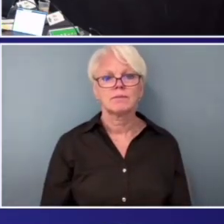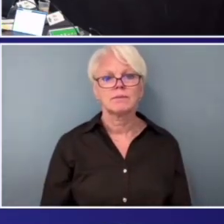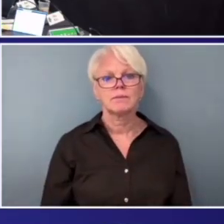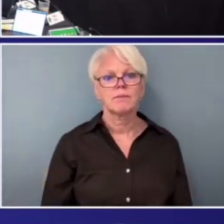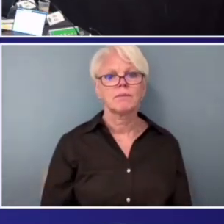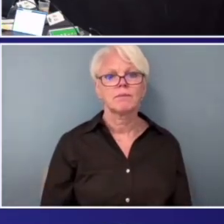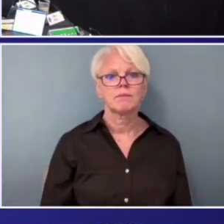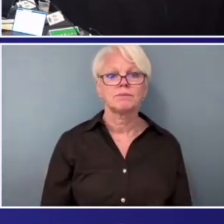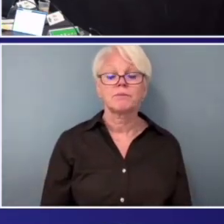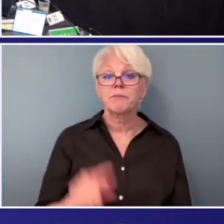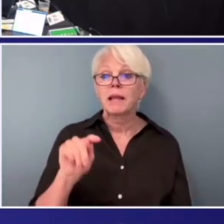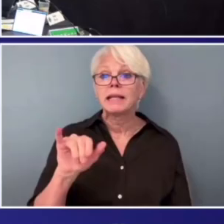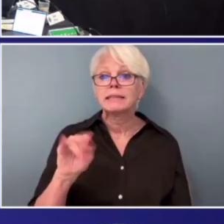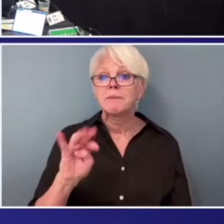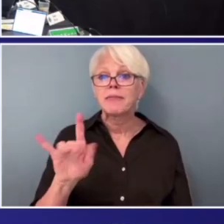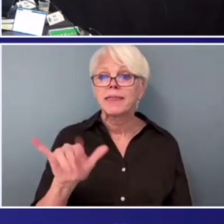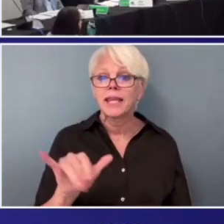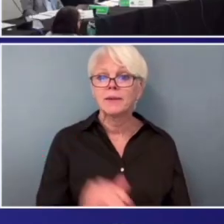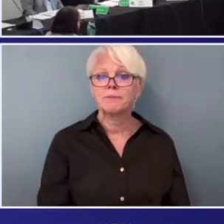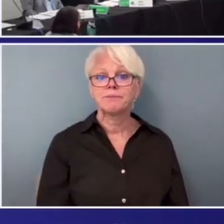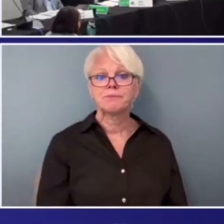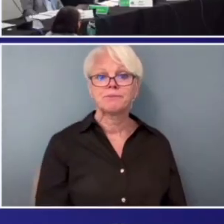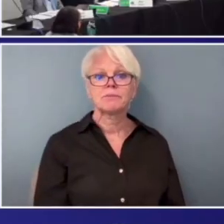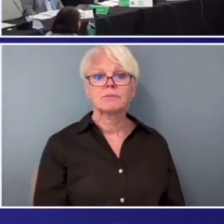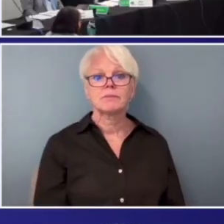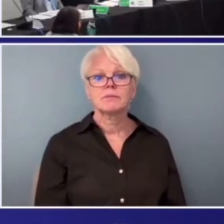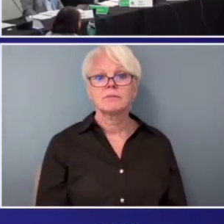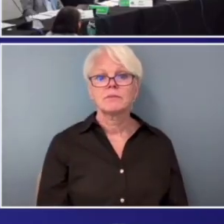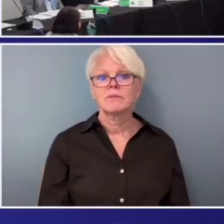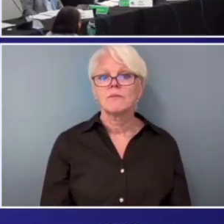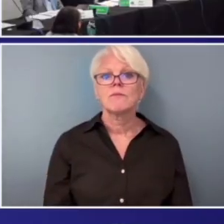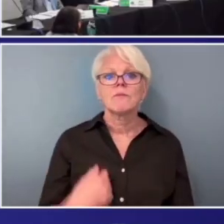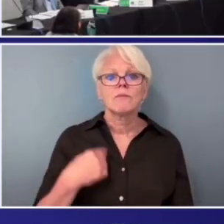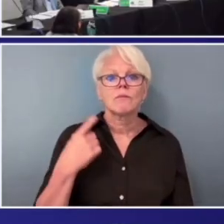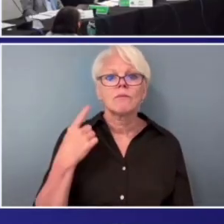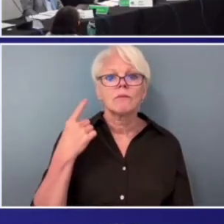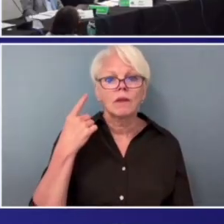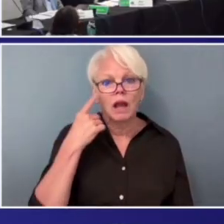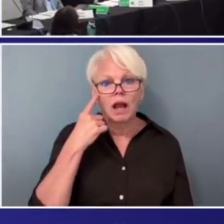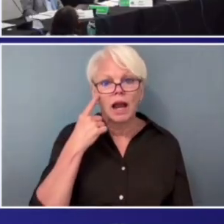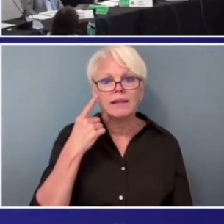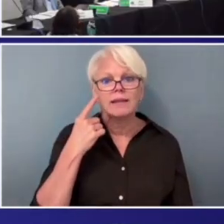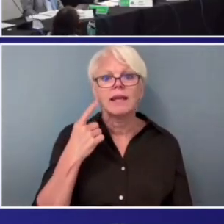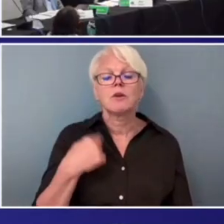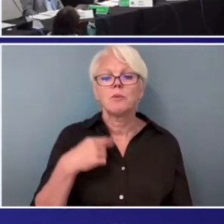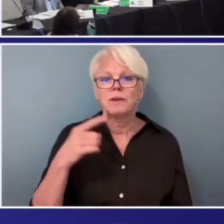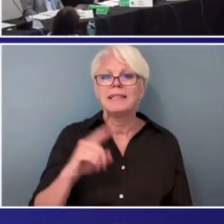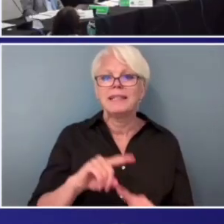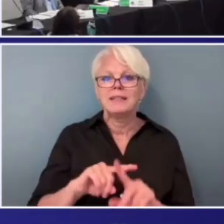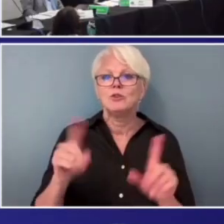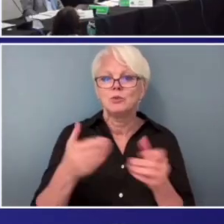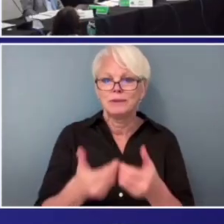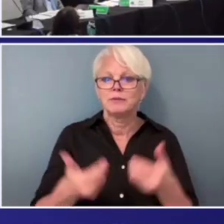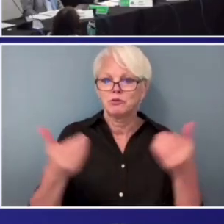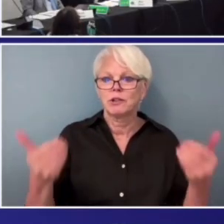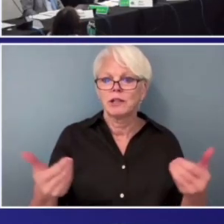Timothy? I think what -- I think we need to differentiate between programs that are